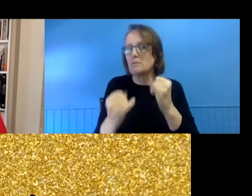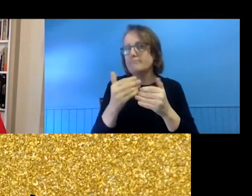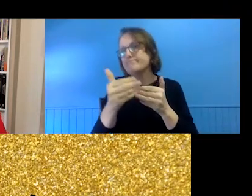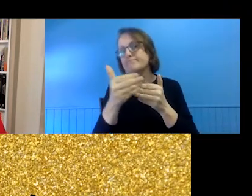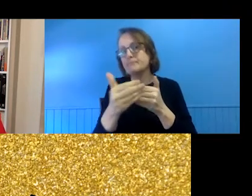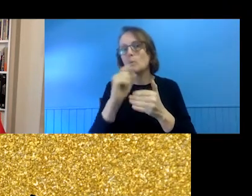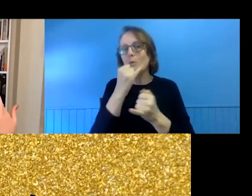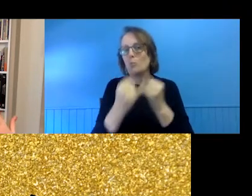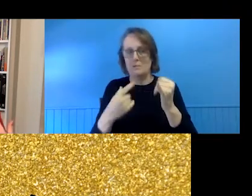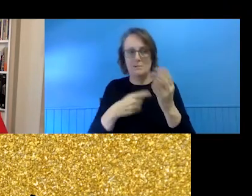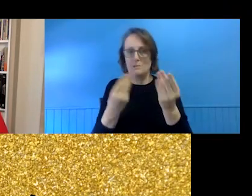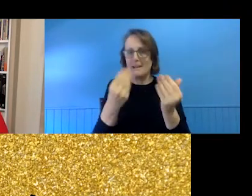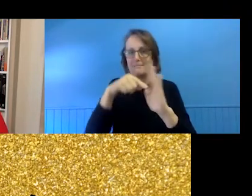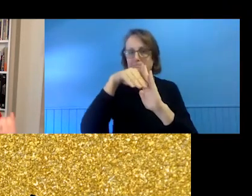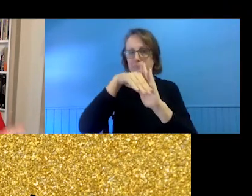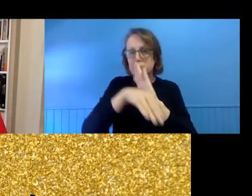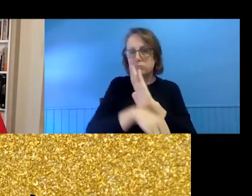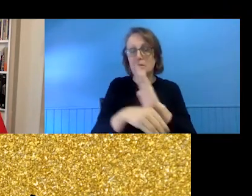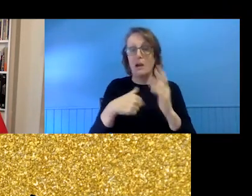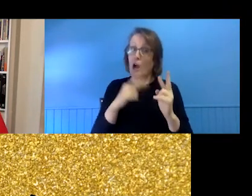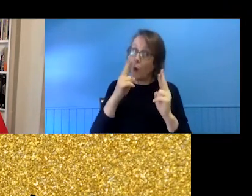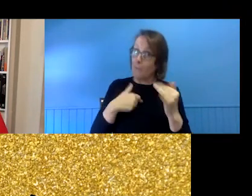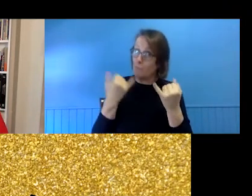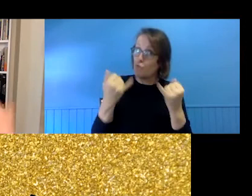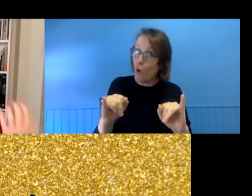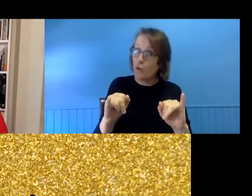economic decline - I really hope I'm wrong, I'm attempting to be